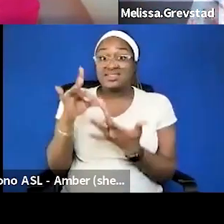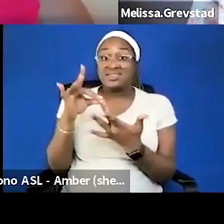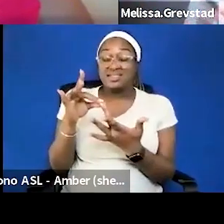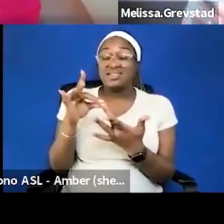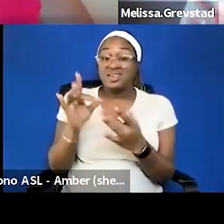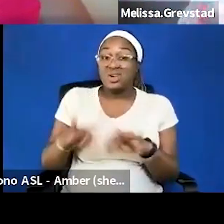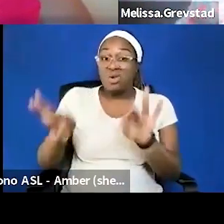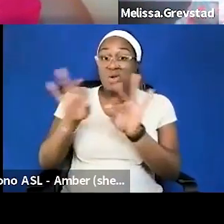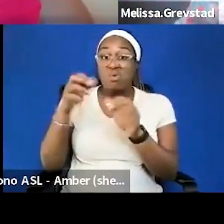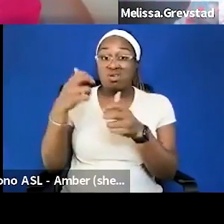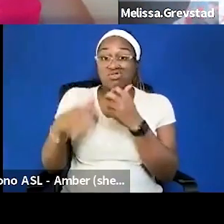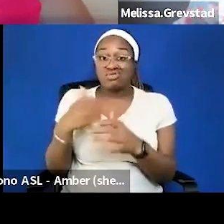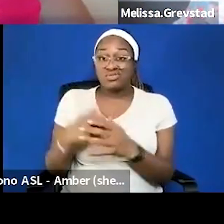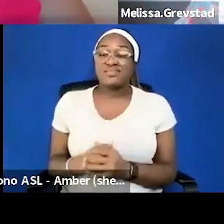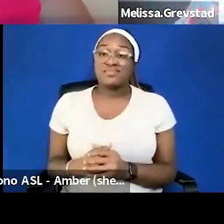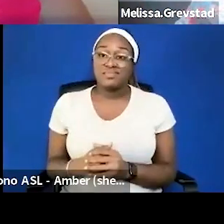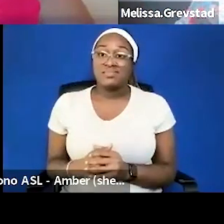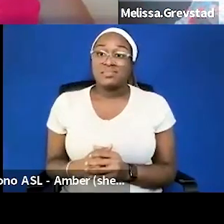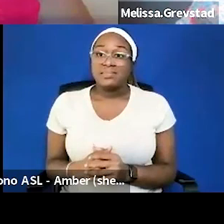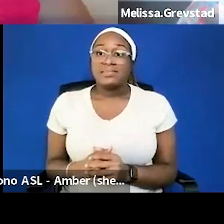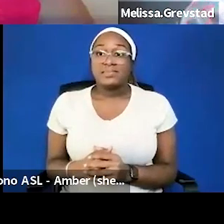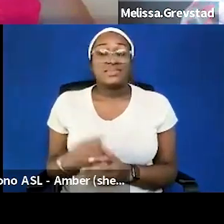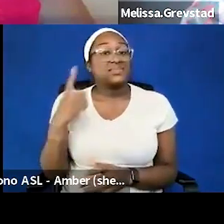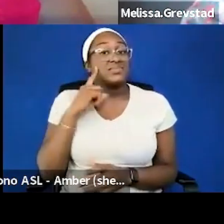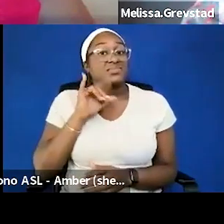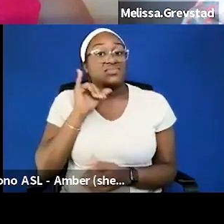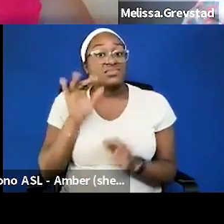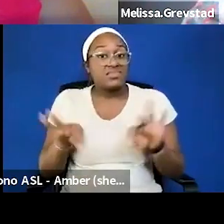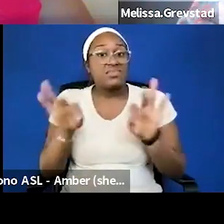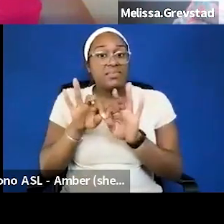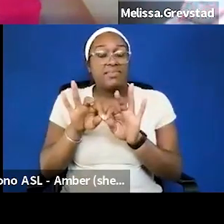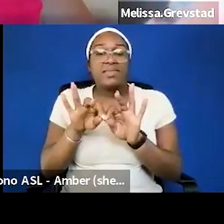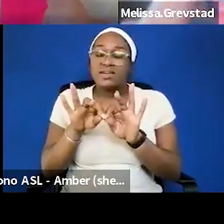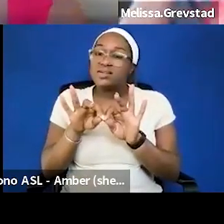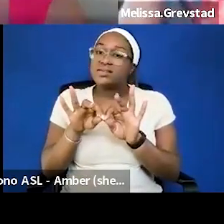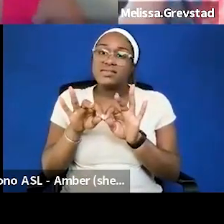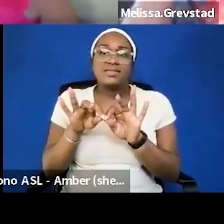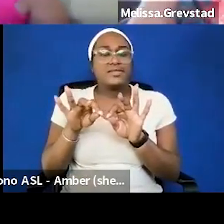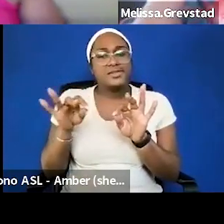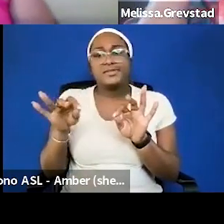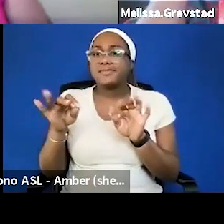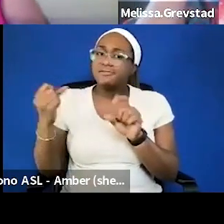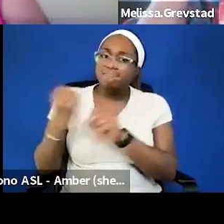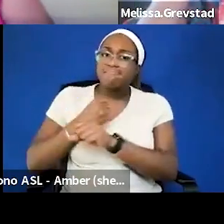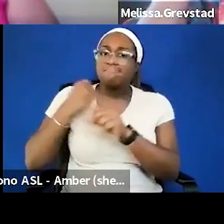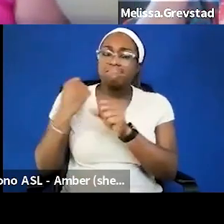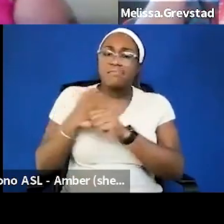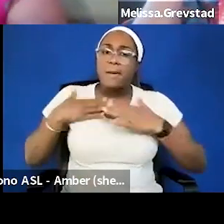And so I think it's really important for us. We really believe that tackling body size discrimination is a very critical next step in our mission